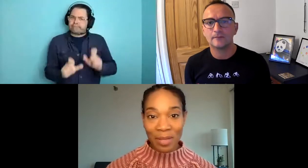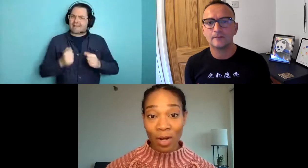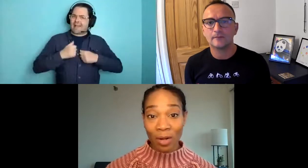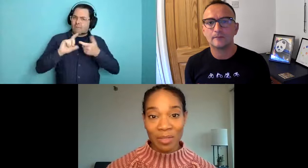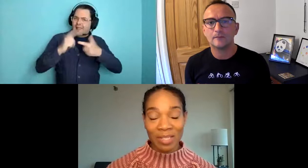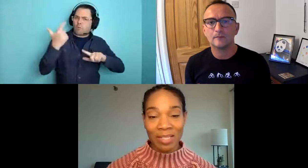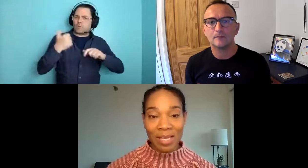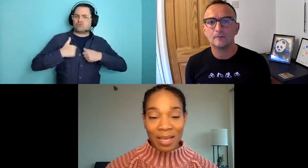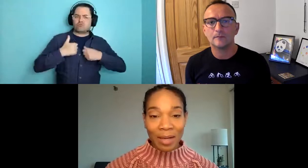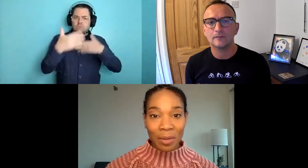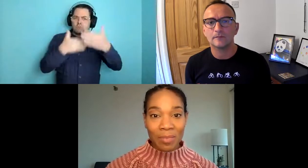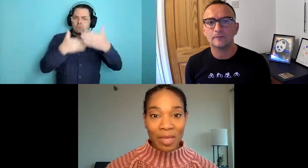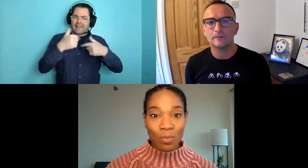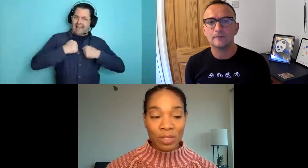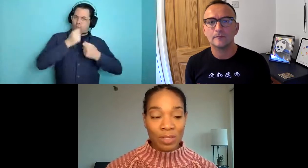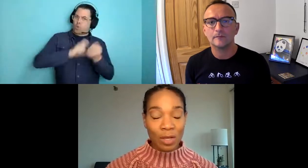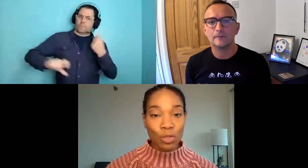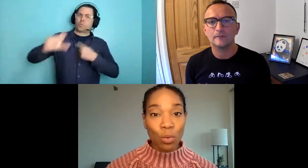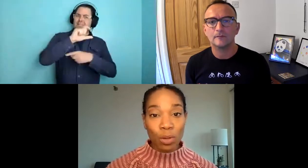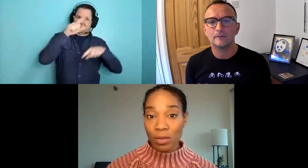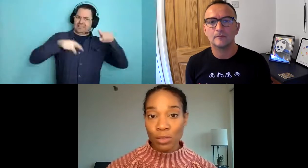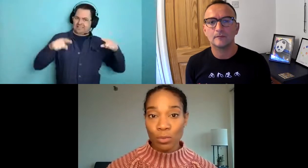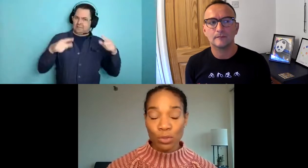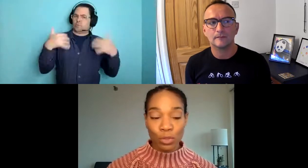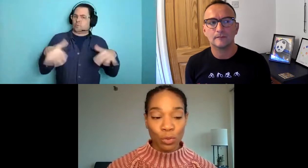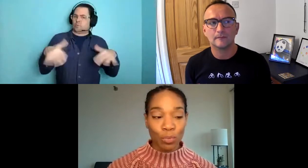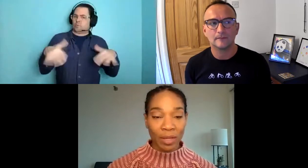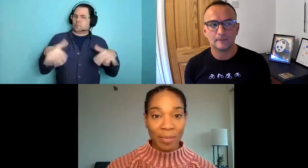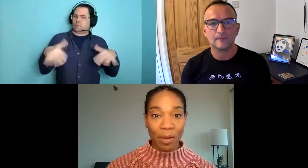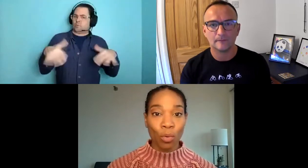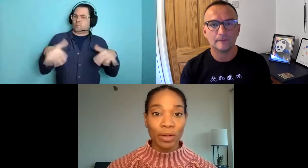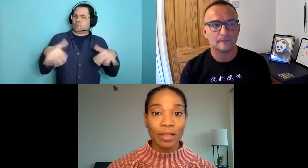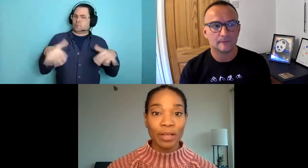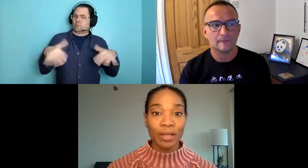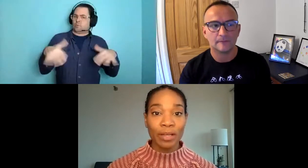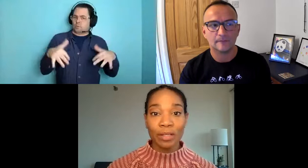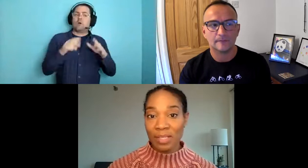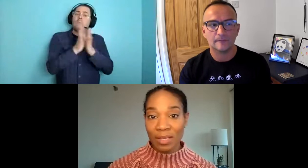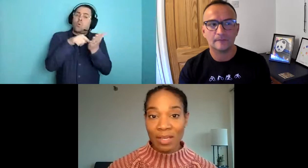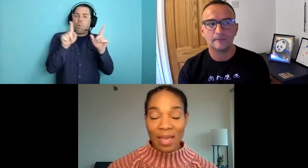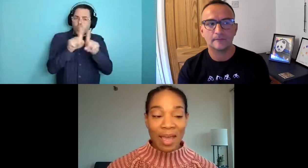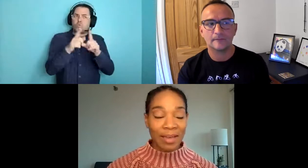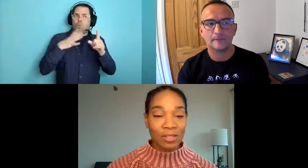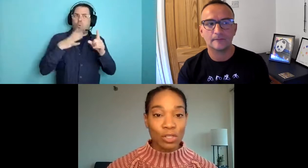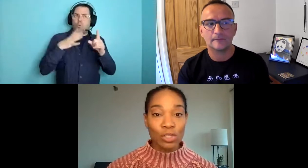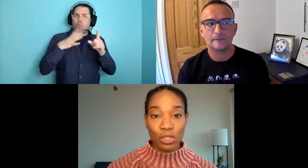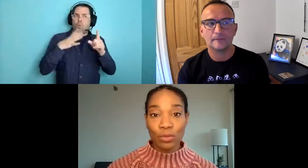spectrum of human identity and also to show the pride, the pride in who we are.